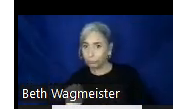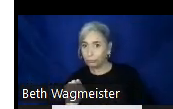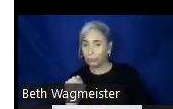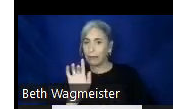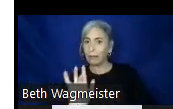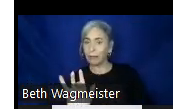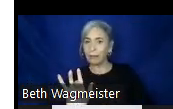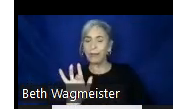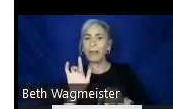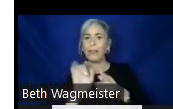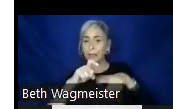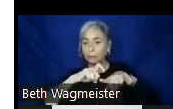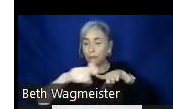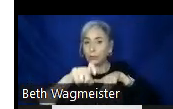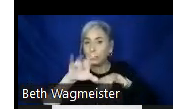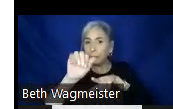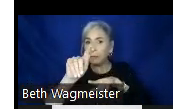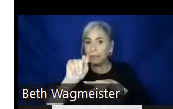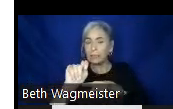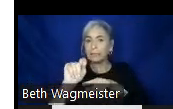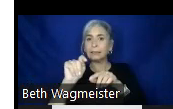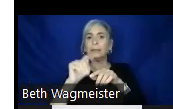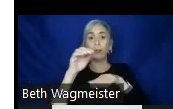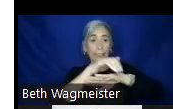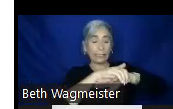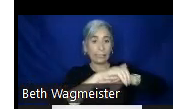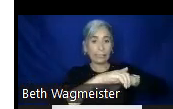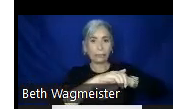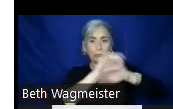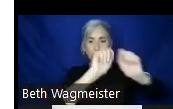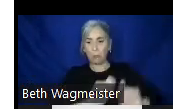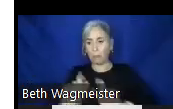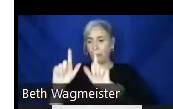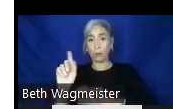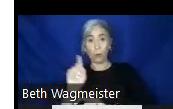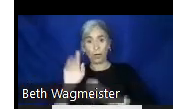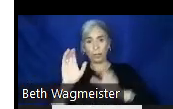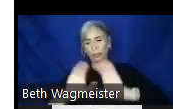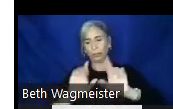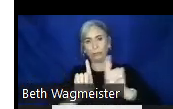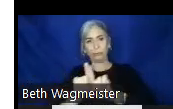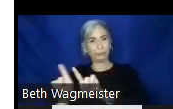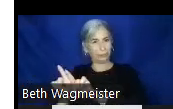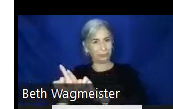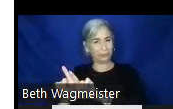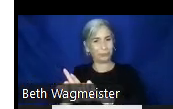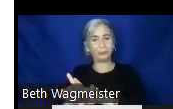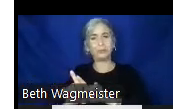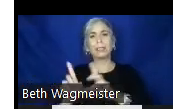The StreamText links for English will be posted in the chat as well. I will turn it over